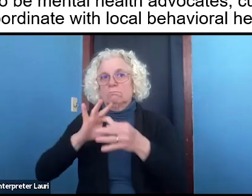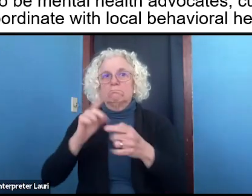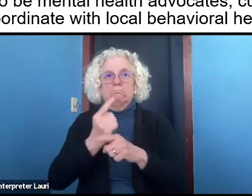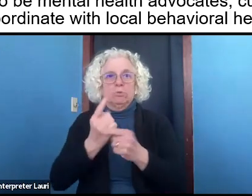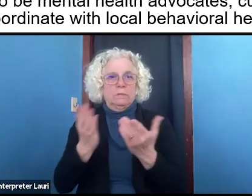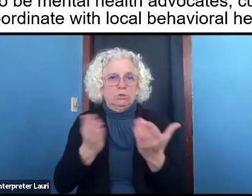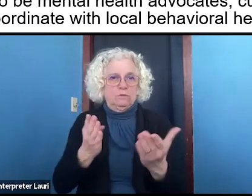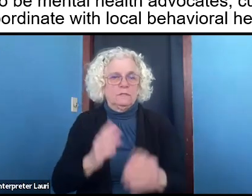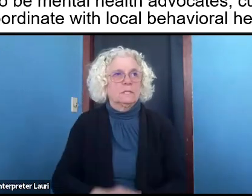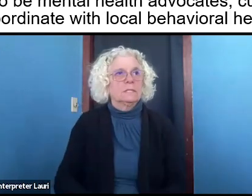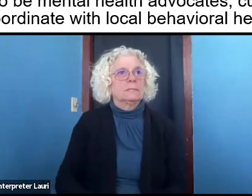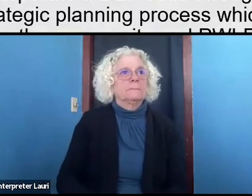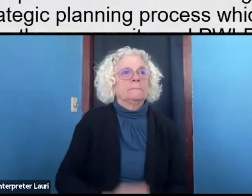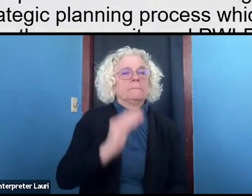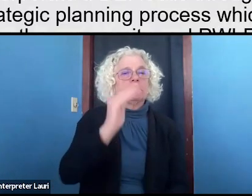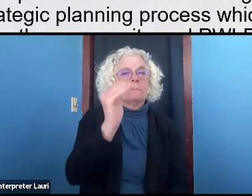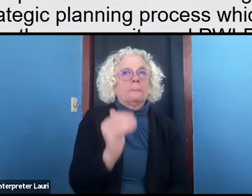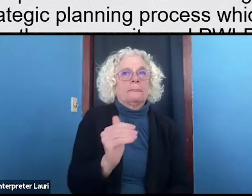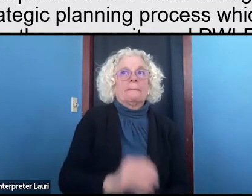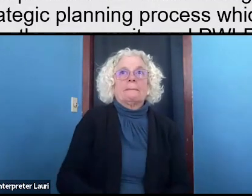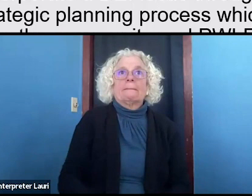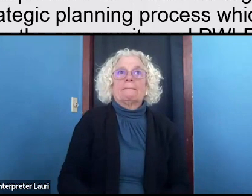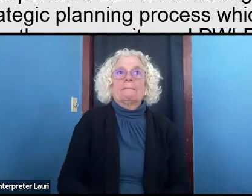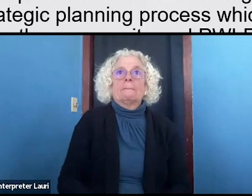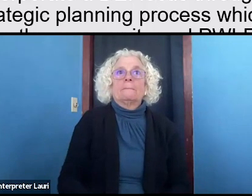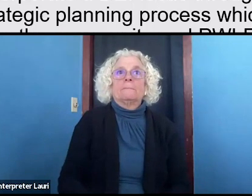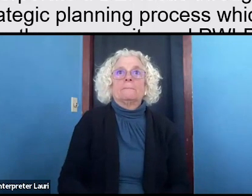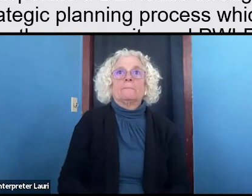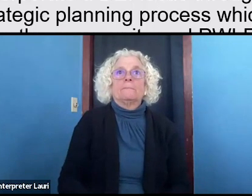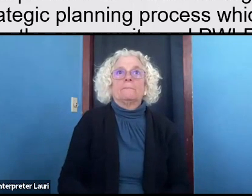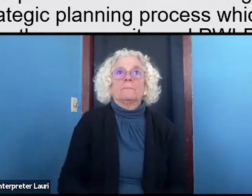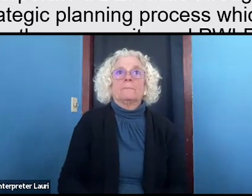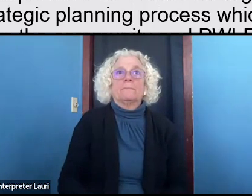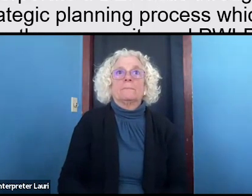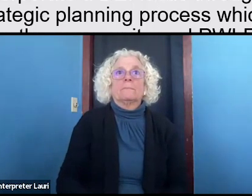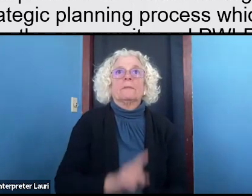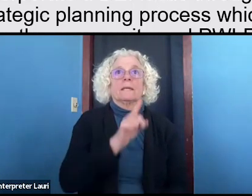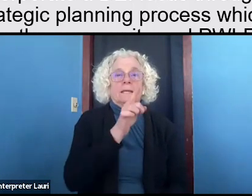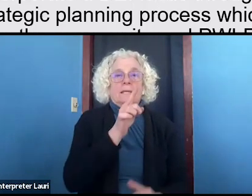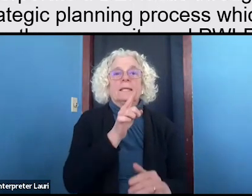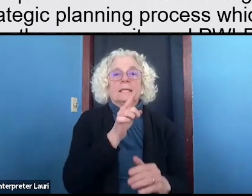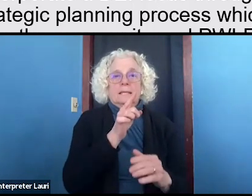Next slide, please. The next strategy within the framework involves establishing